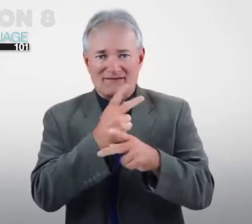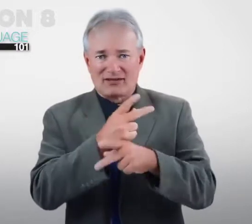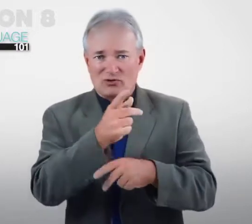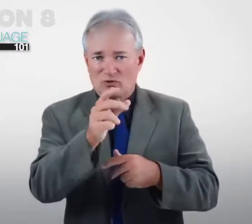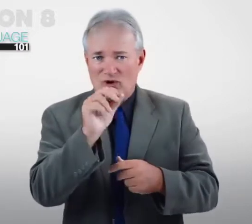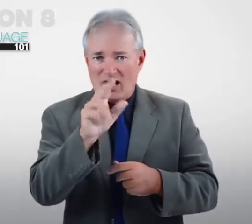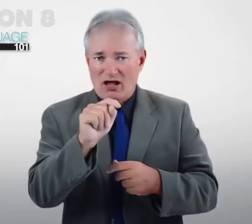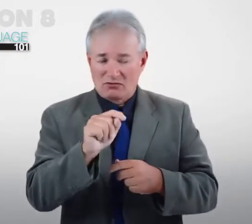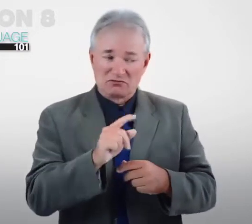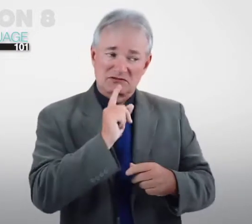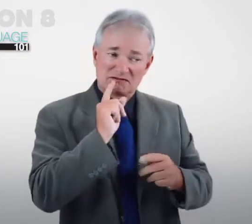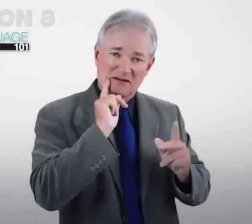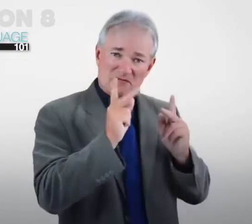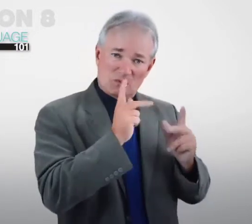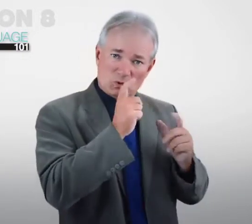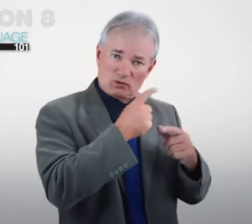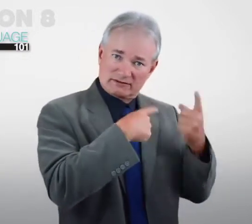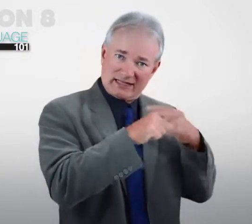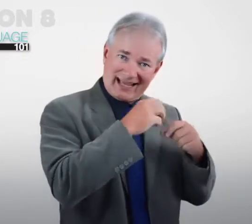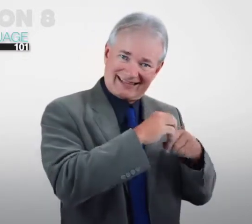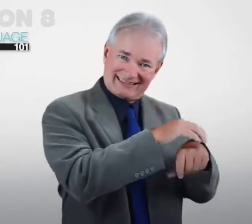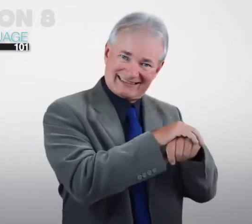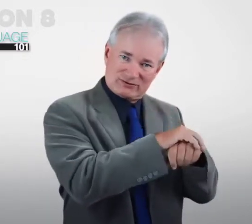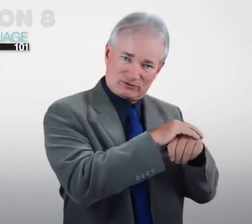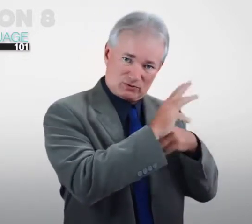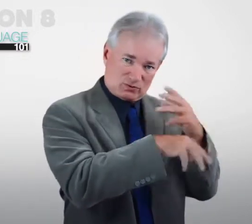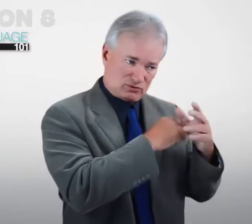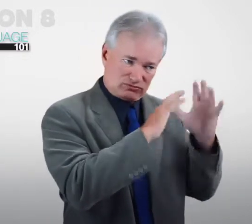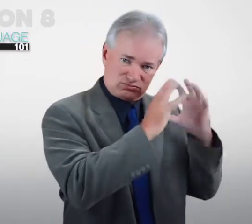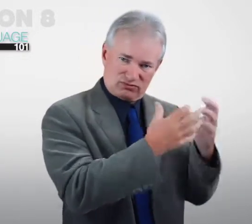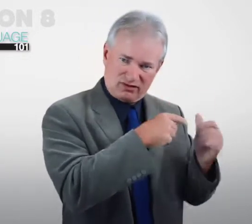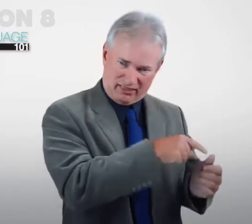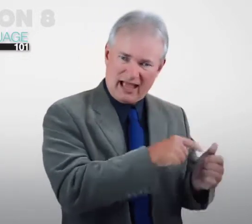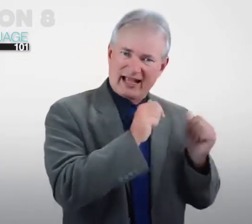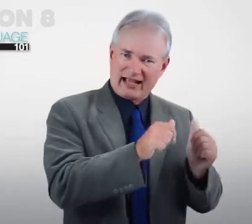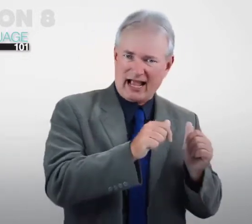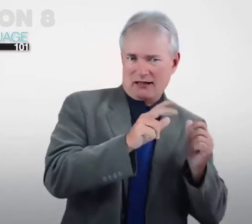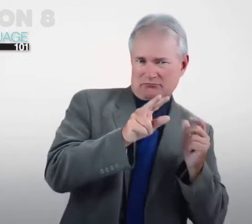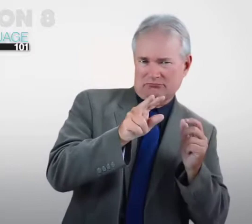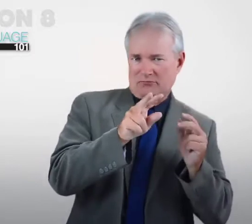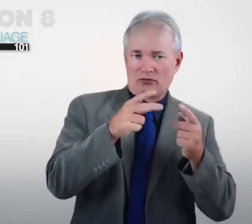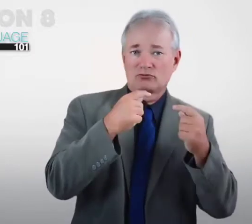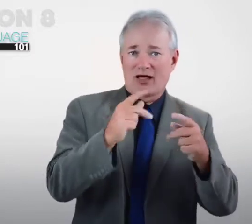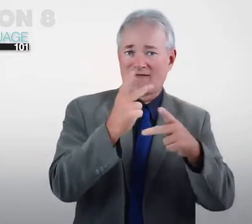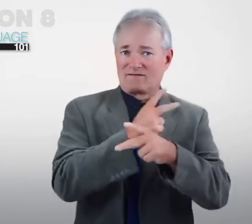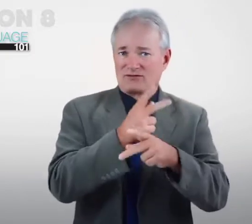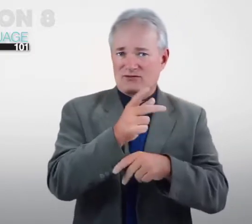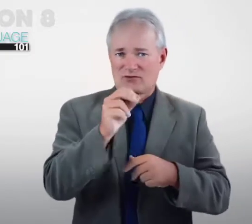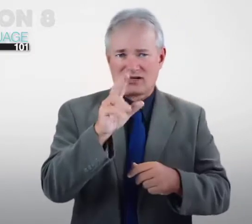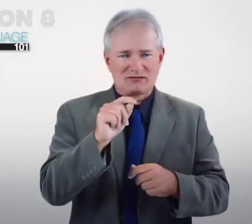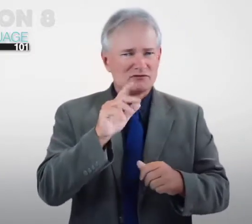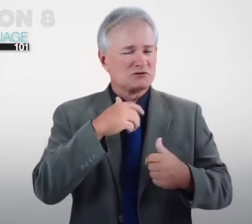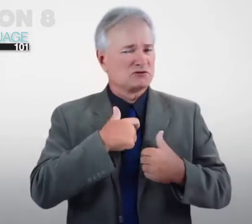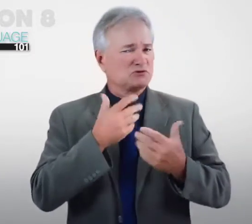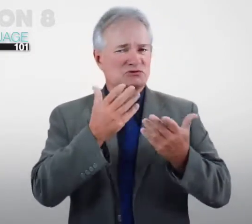American sign language world, they can see what you're saying. The same is true with somebody who uses English sign language.